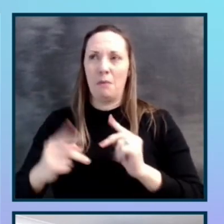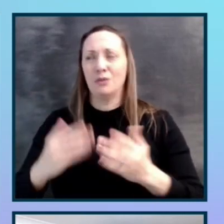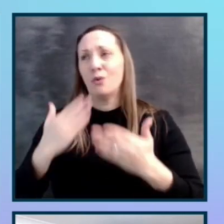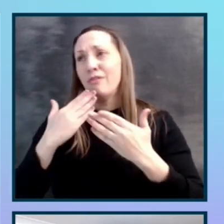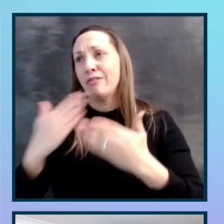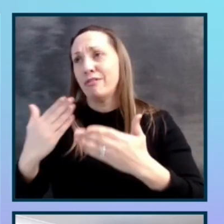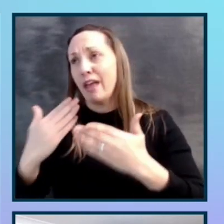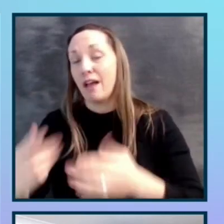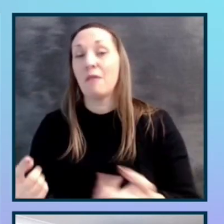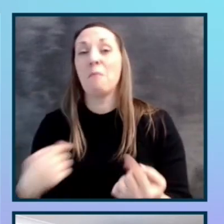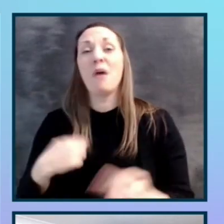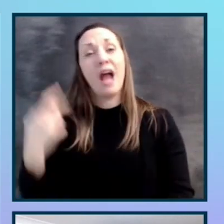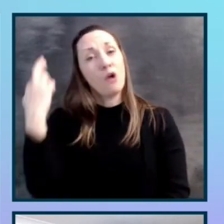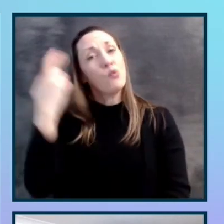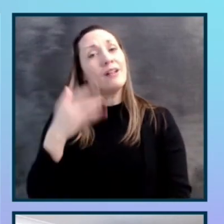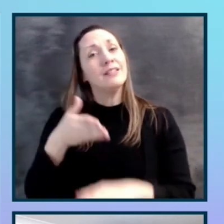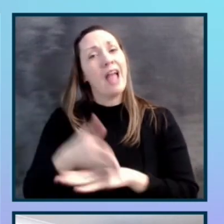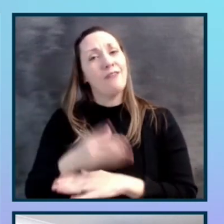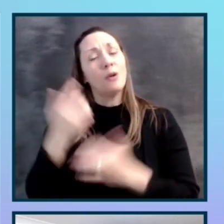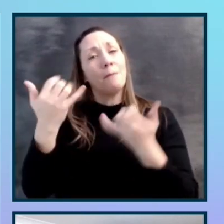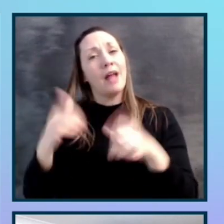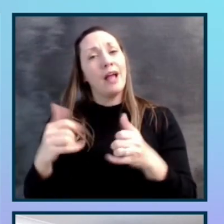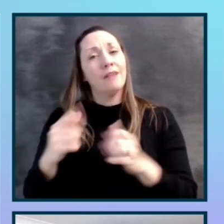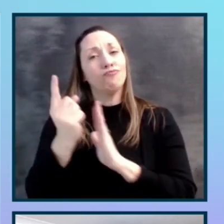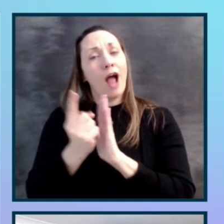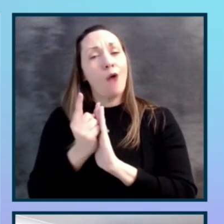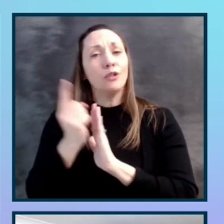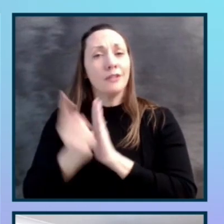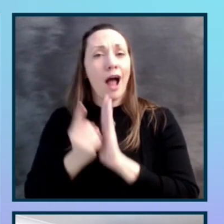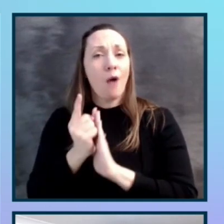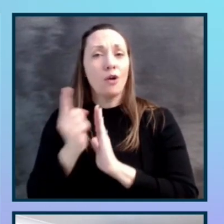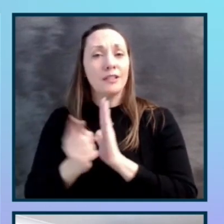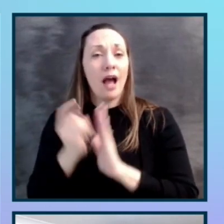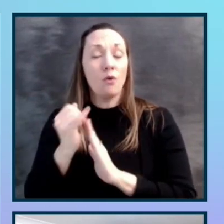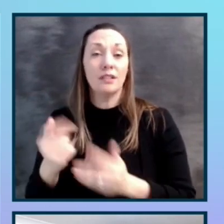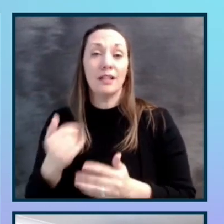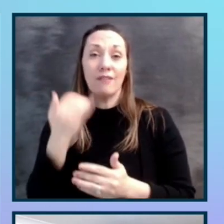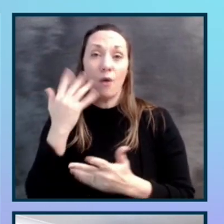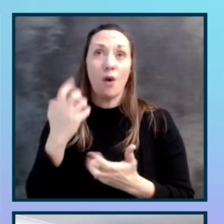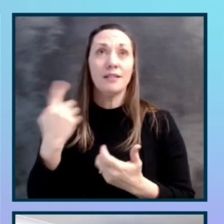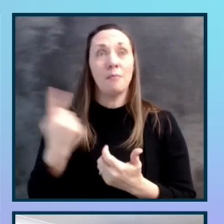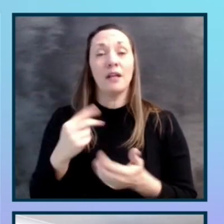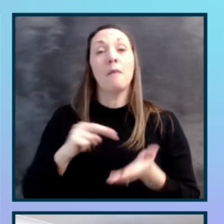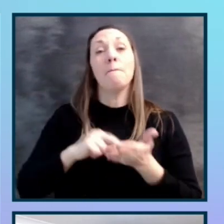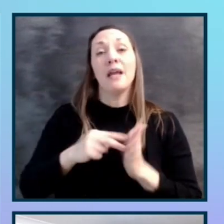if I wanted to get anywhere meaningful, the best course of action for me would arguably be to get